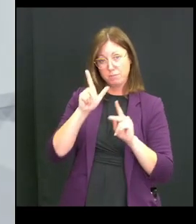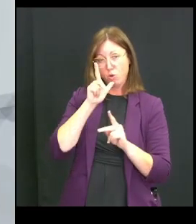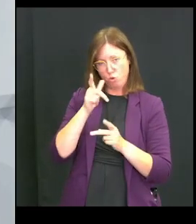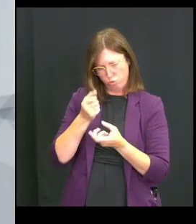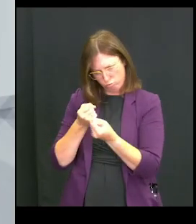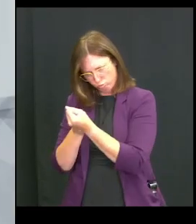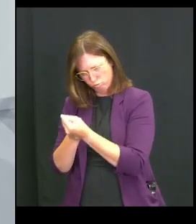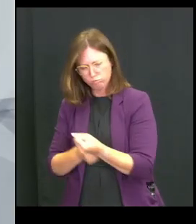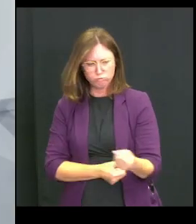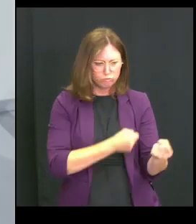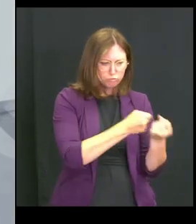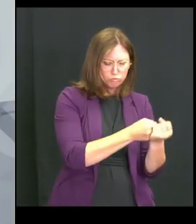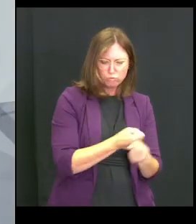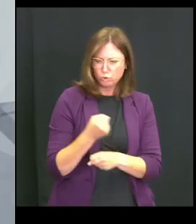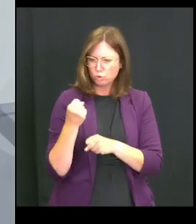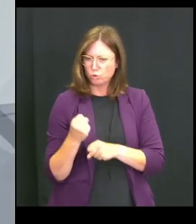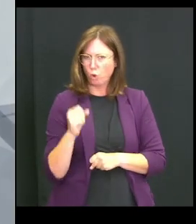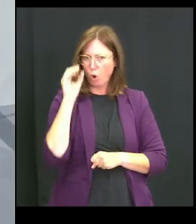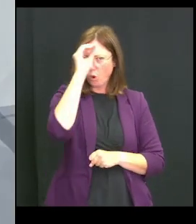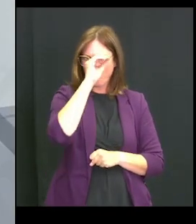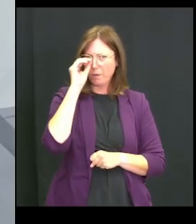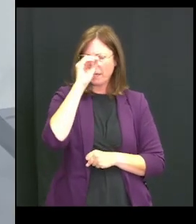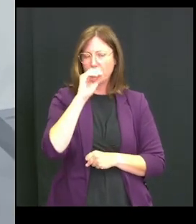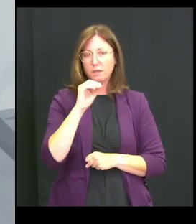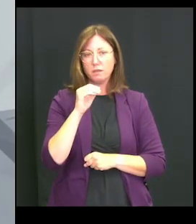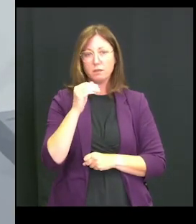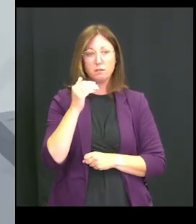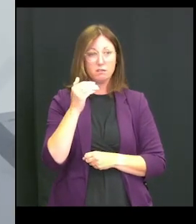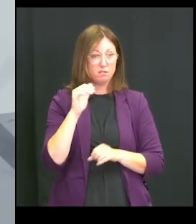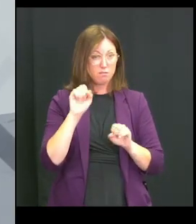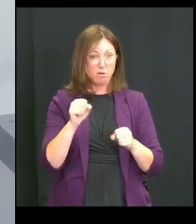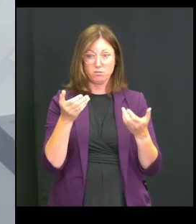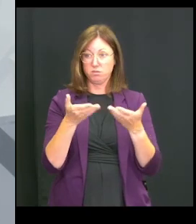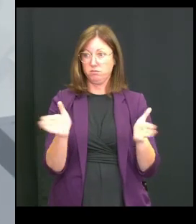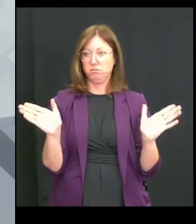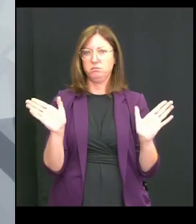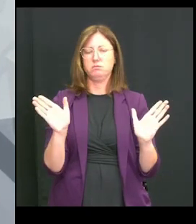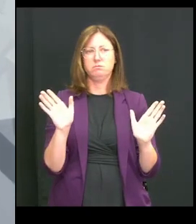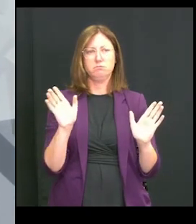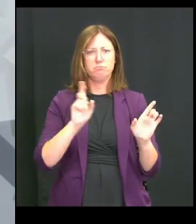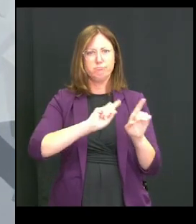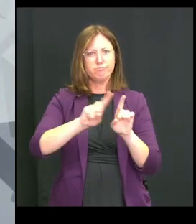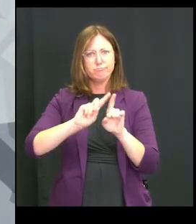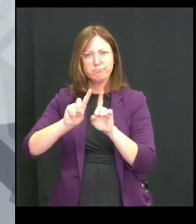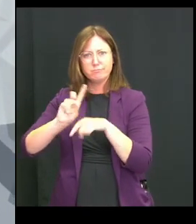and feel strongly about how government should be and how much they should be involved in our lives.